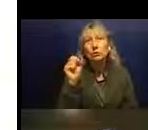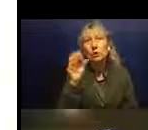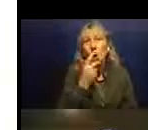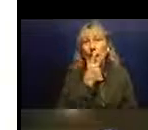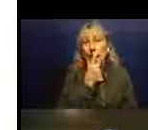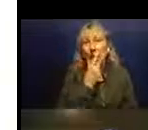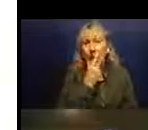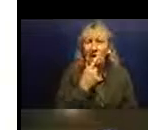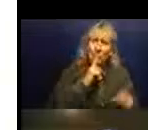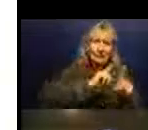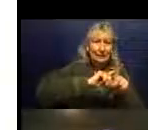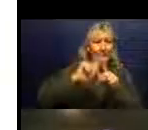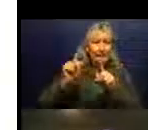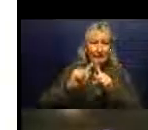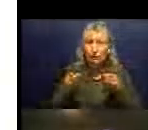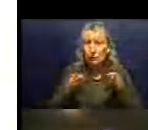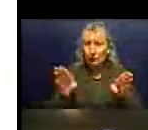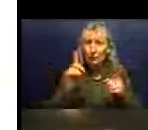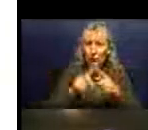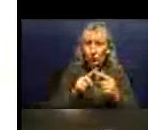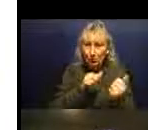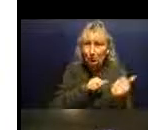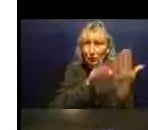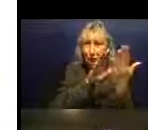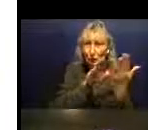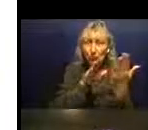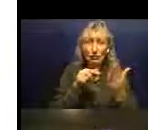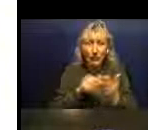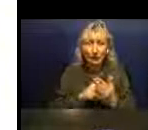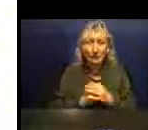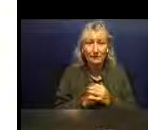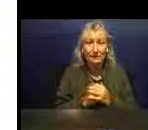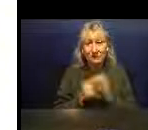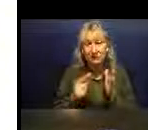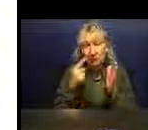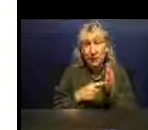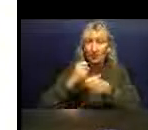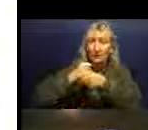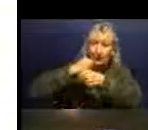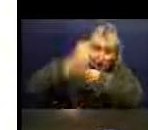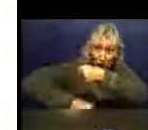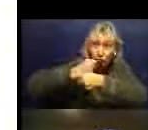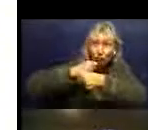Some sites like try government that is paying someone to prepare text filing applications for members of their tribal community.